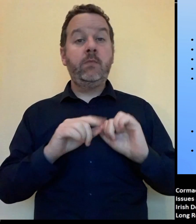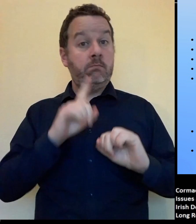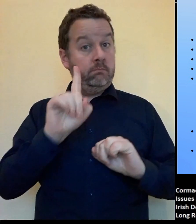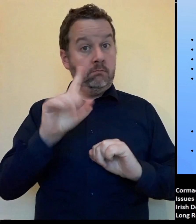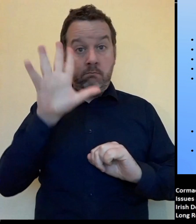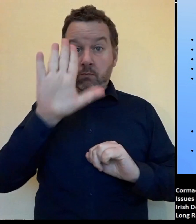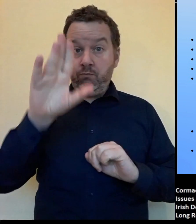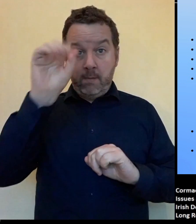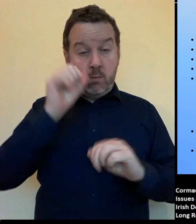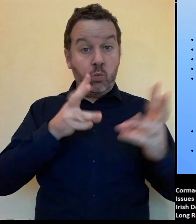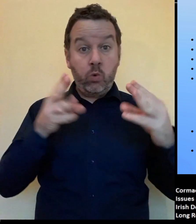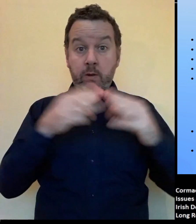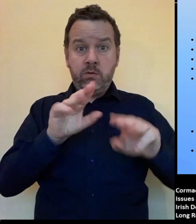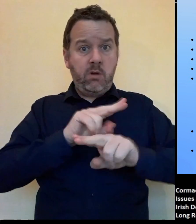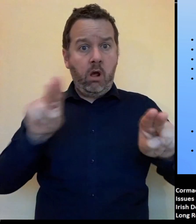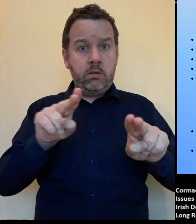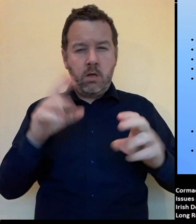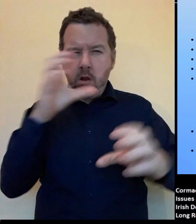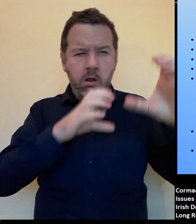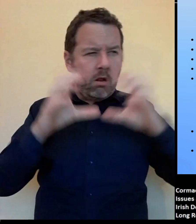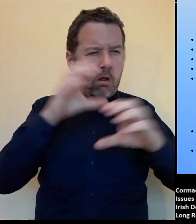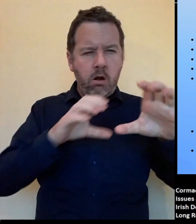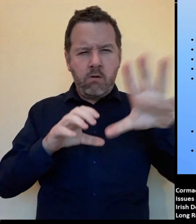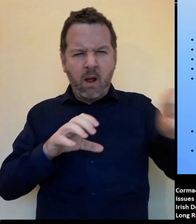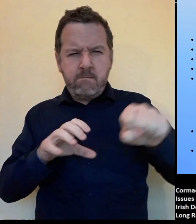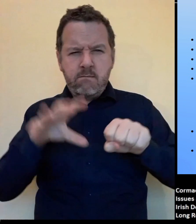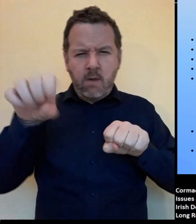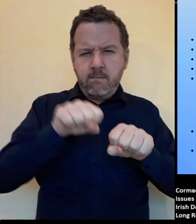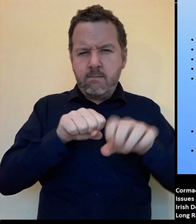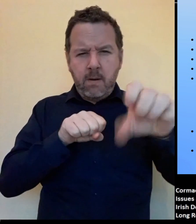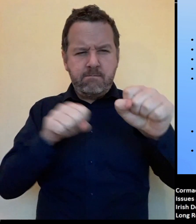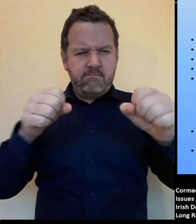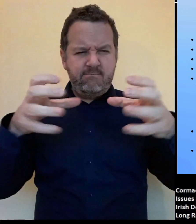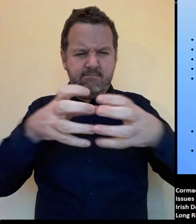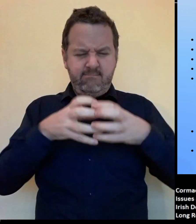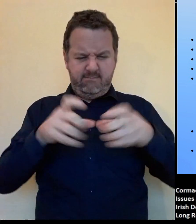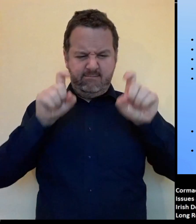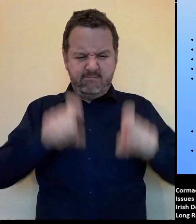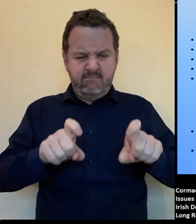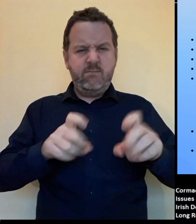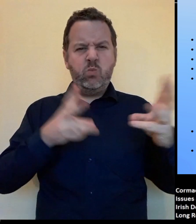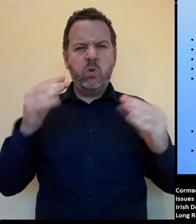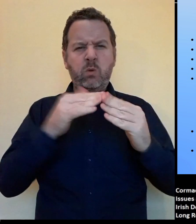We must hold on to this fact; workhouses did not scoop up people, just for the sake of incarceration.